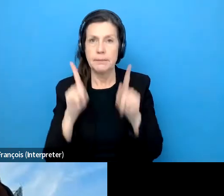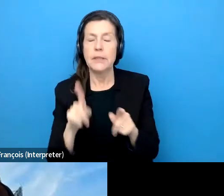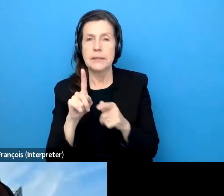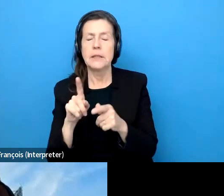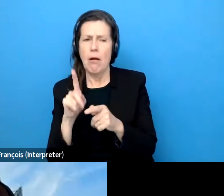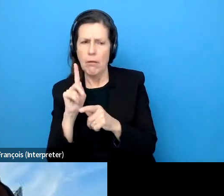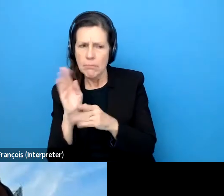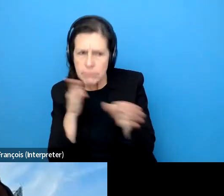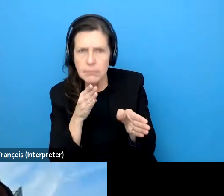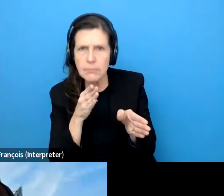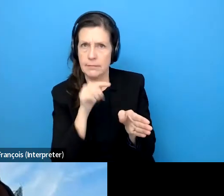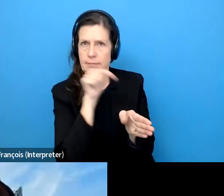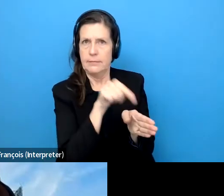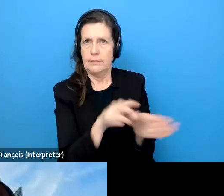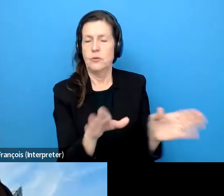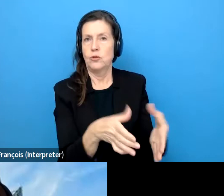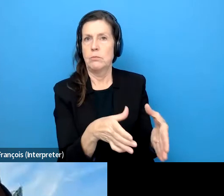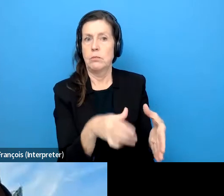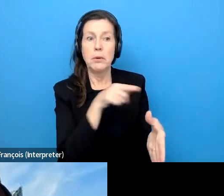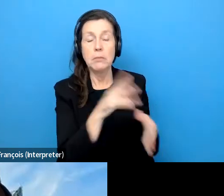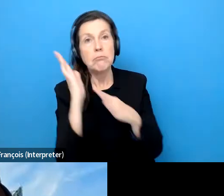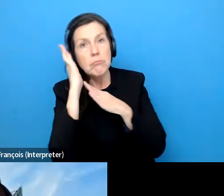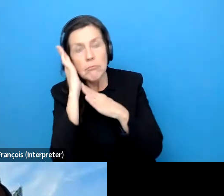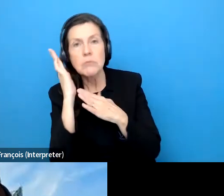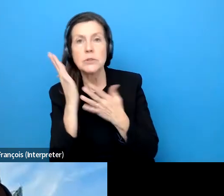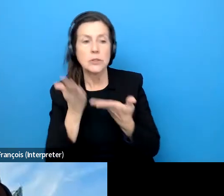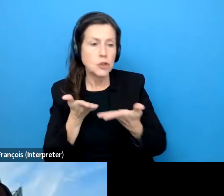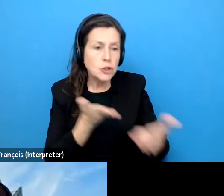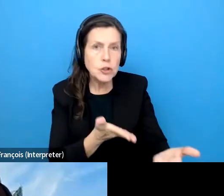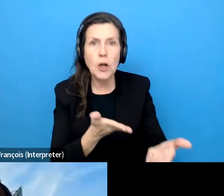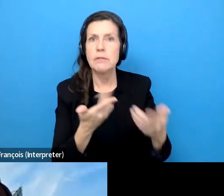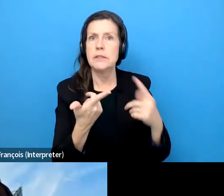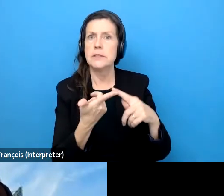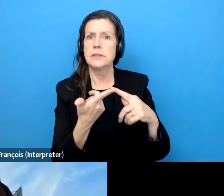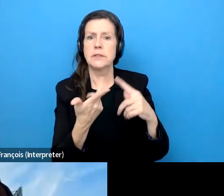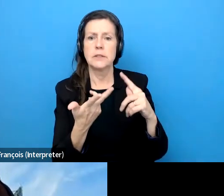in terms of accommodation, education, services and health care.